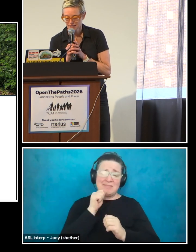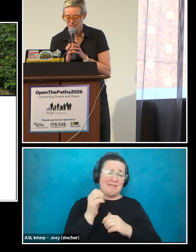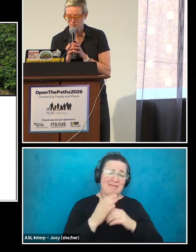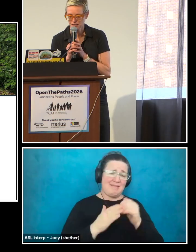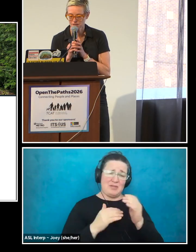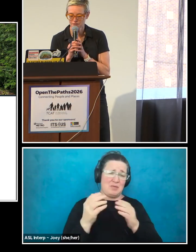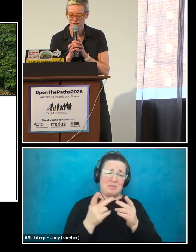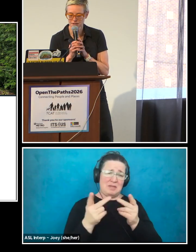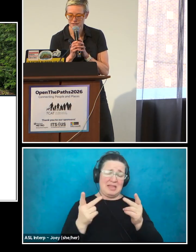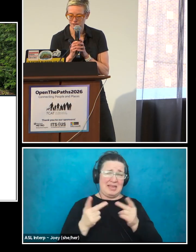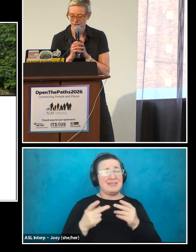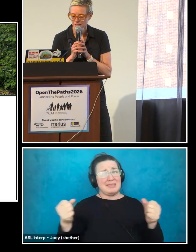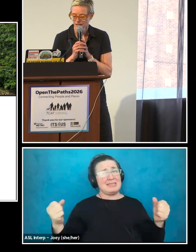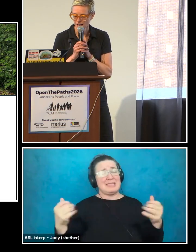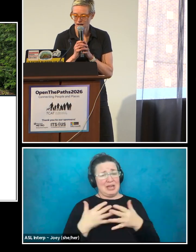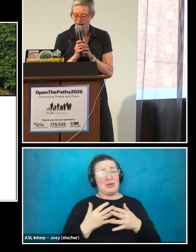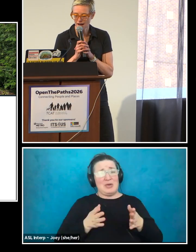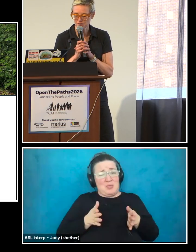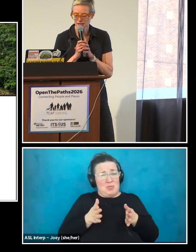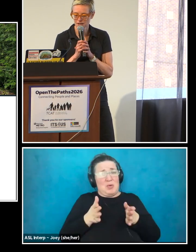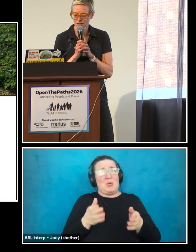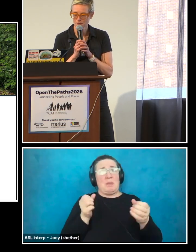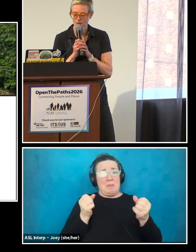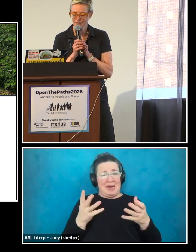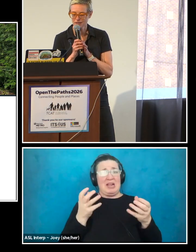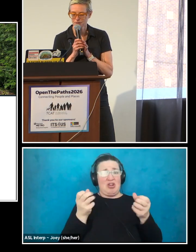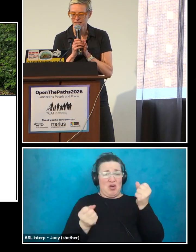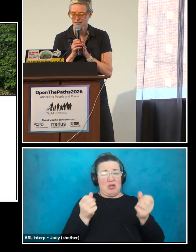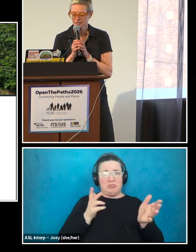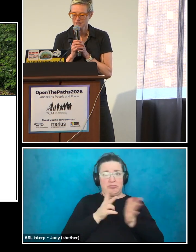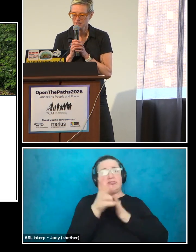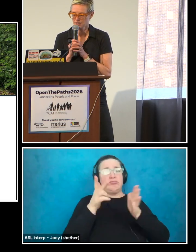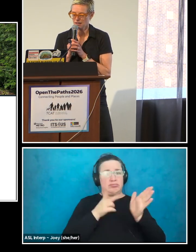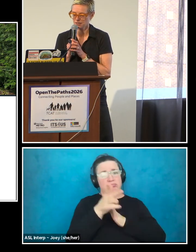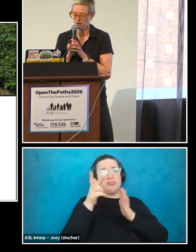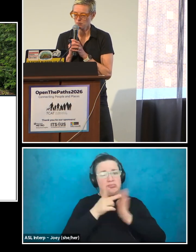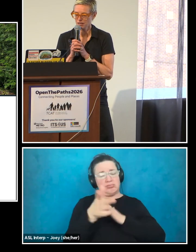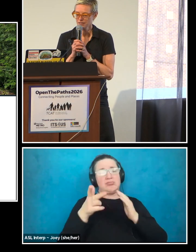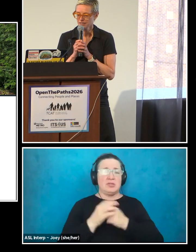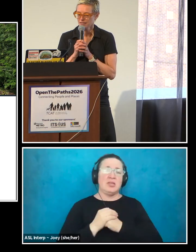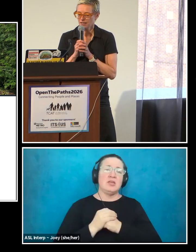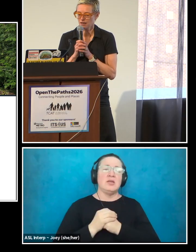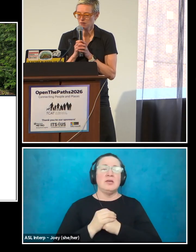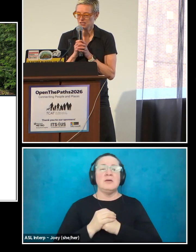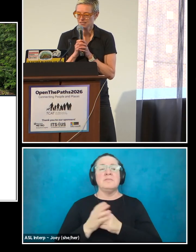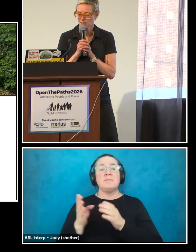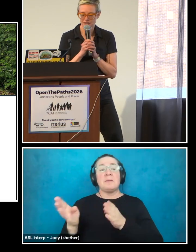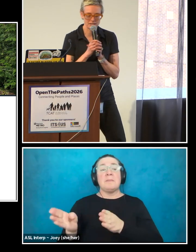is a picture of Crystal uh outside her apartment complex in the Tacoma uh where she's talking to